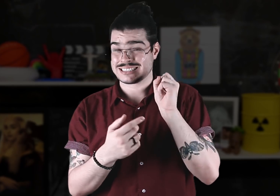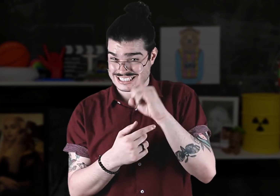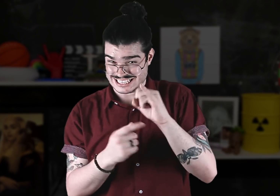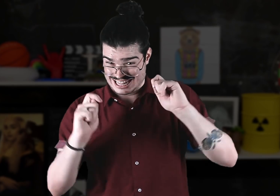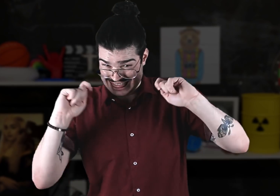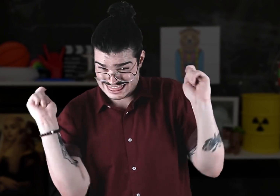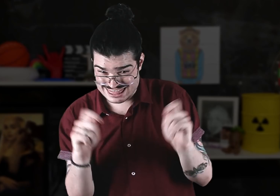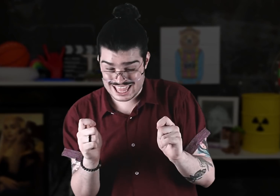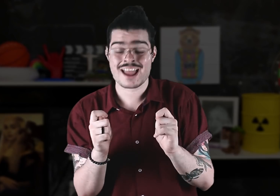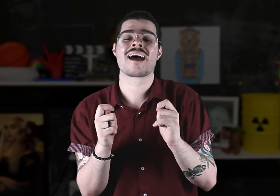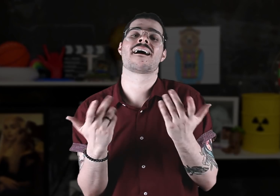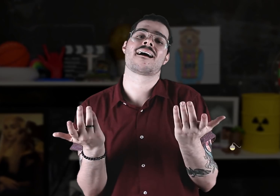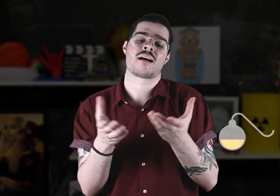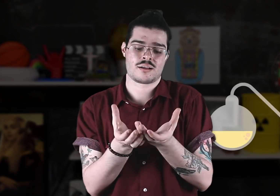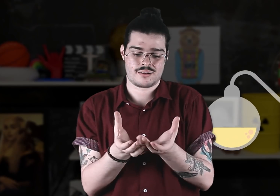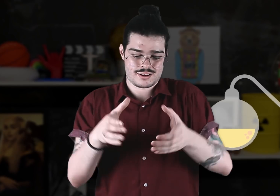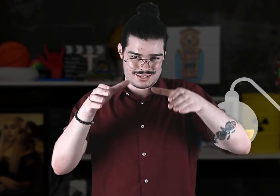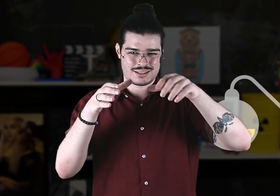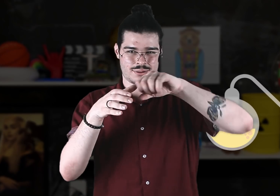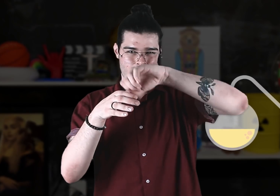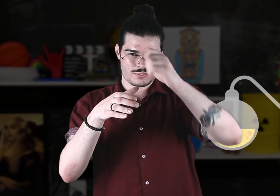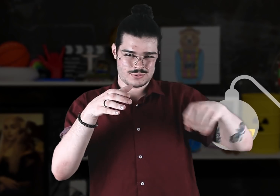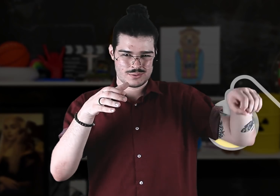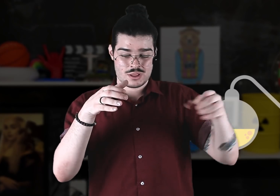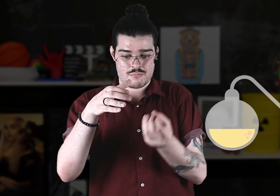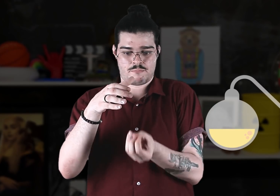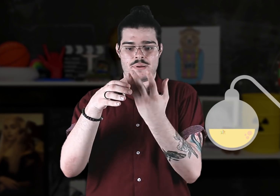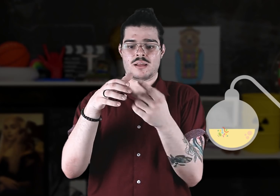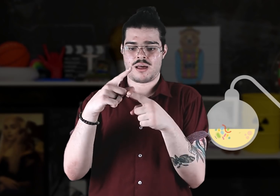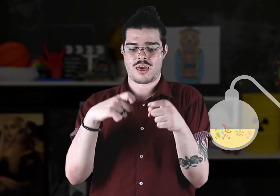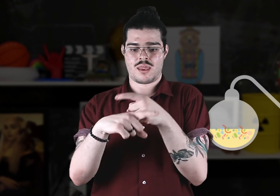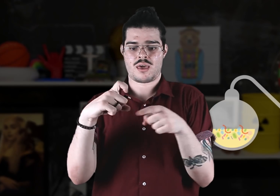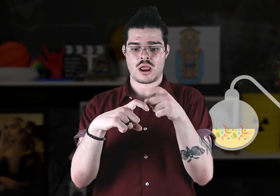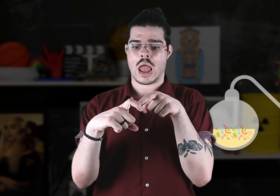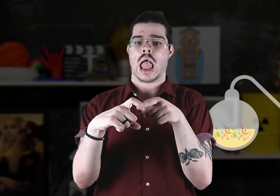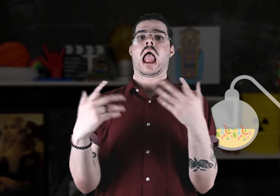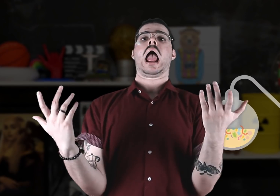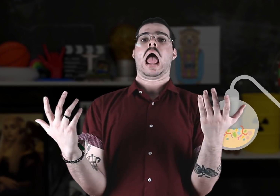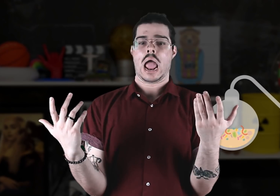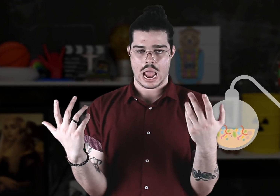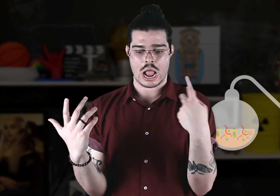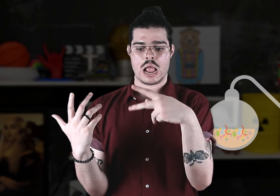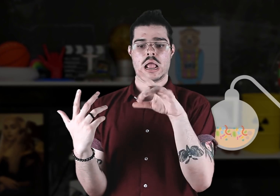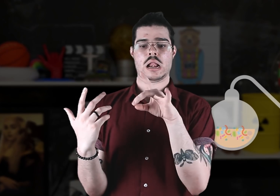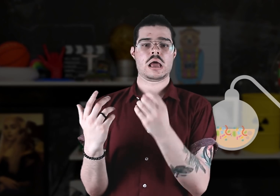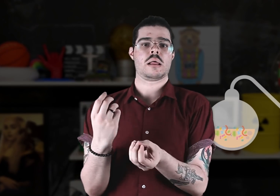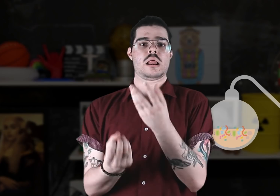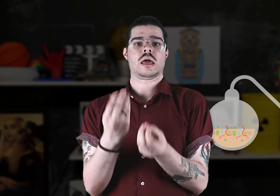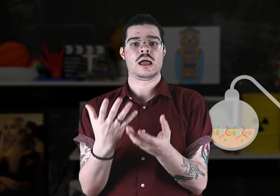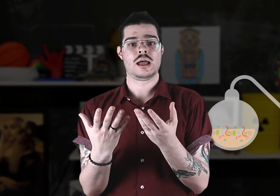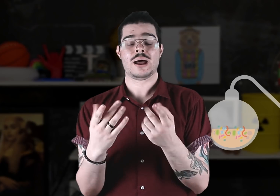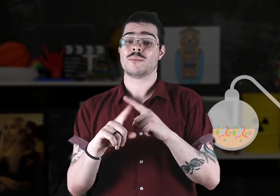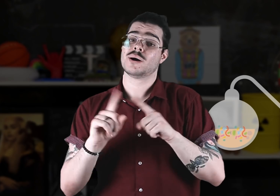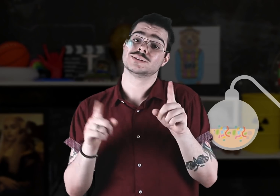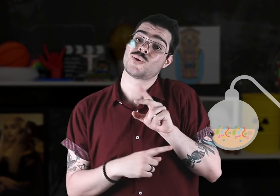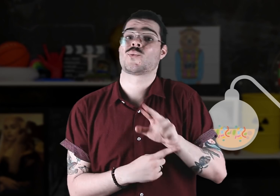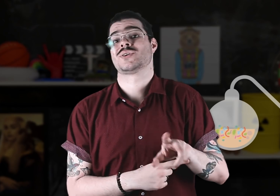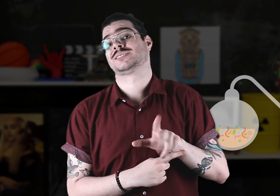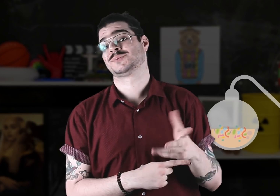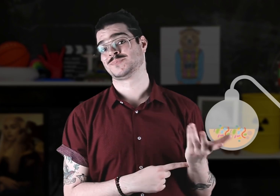if they were like that, they would have entered the flask even with the entire swan neck in it.